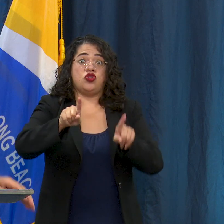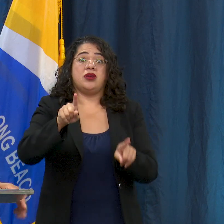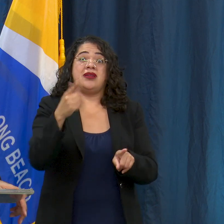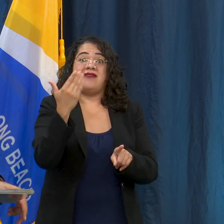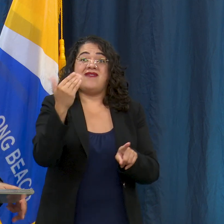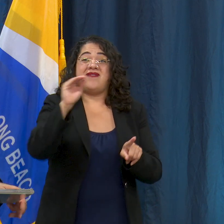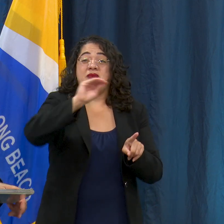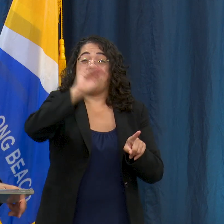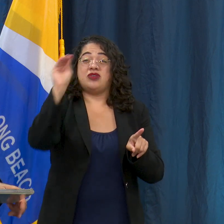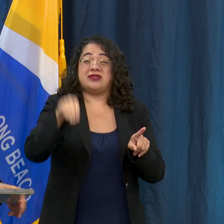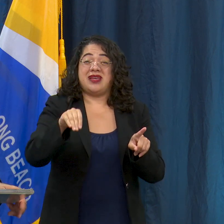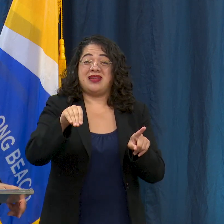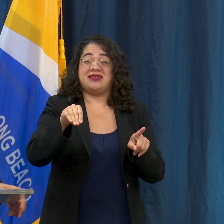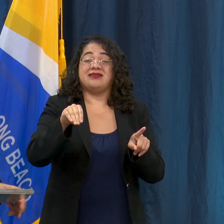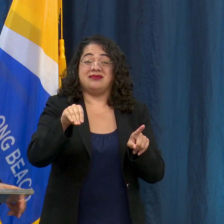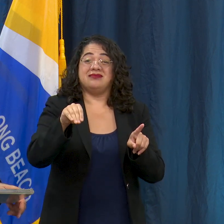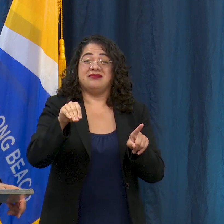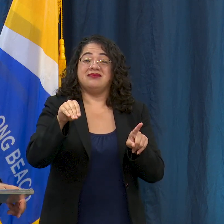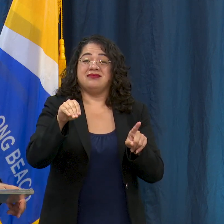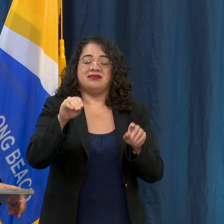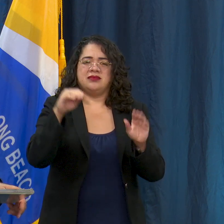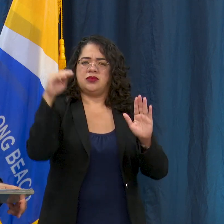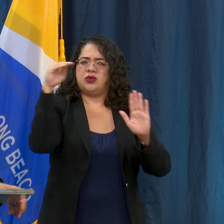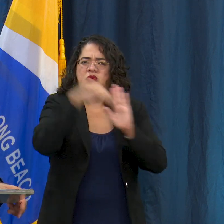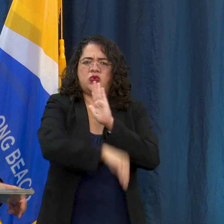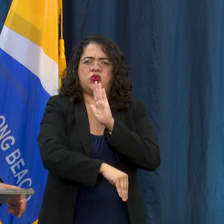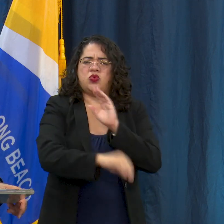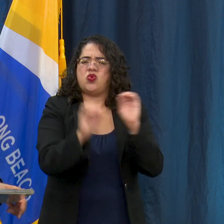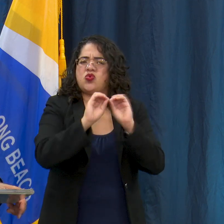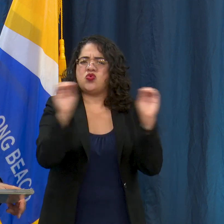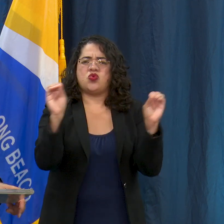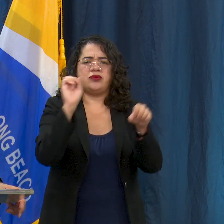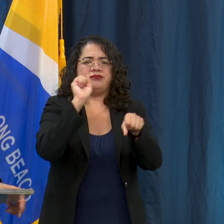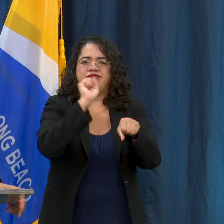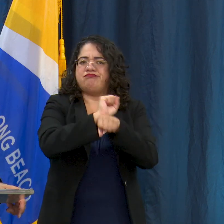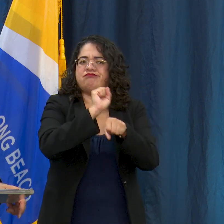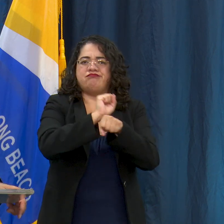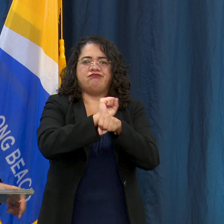Before COVID, the city had lowered that and we were anywhere